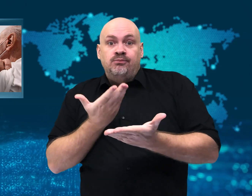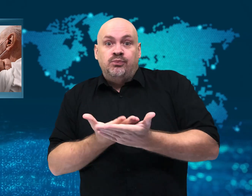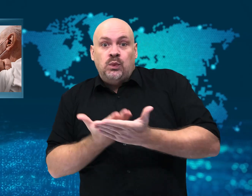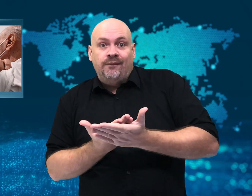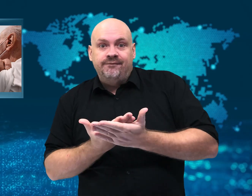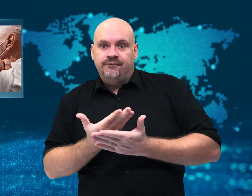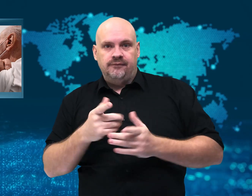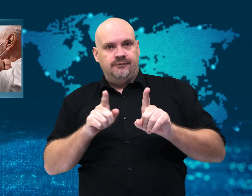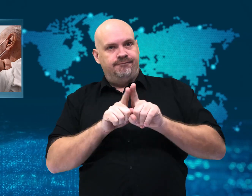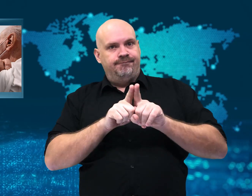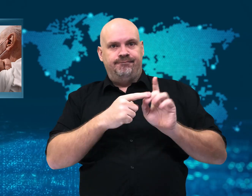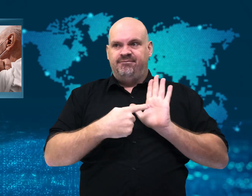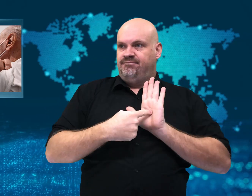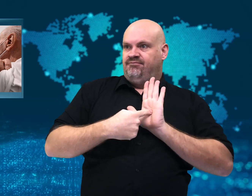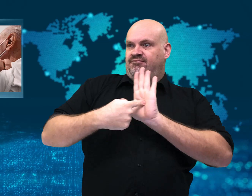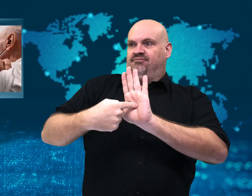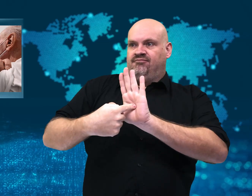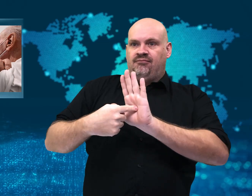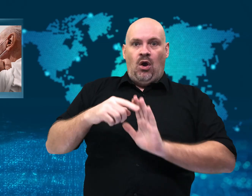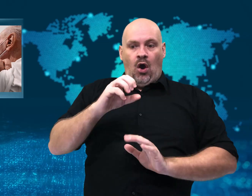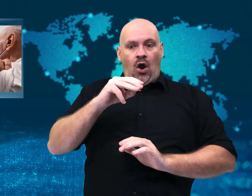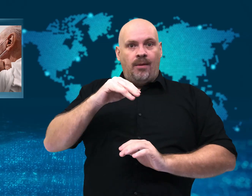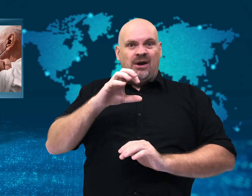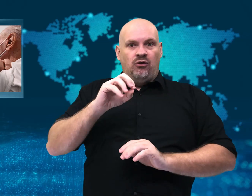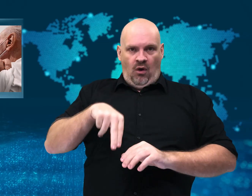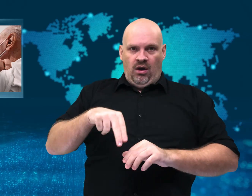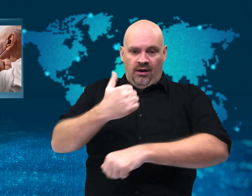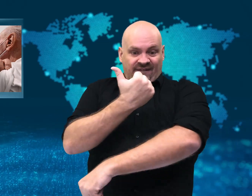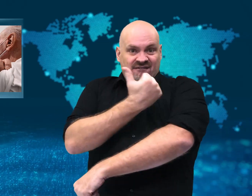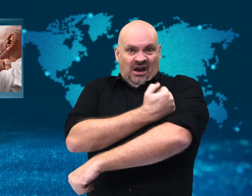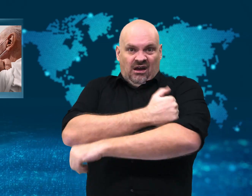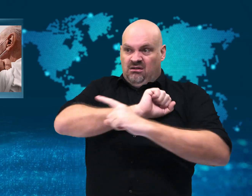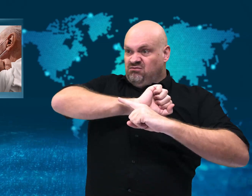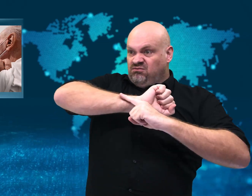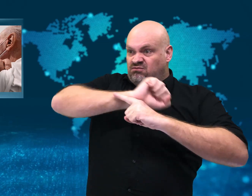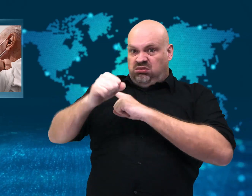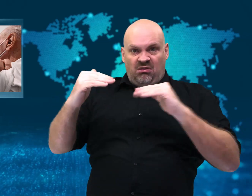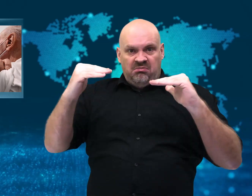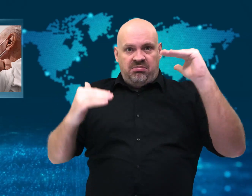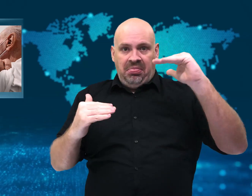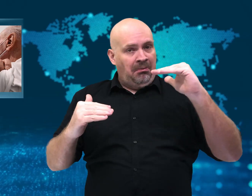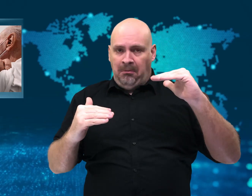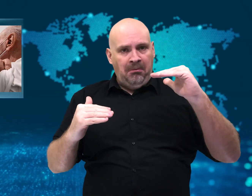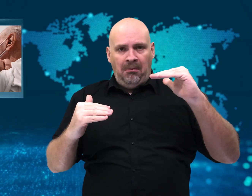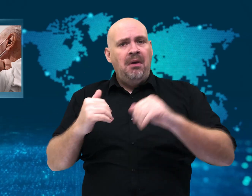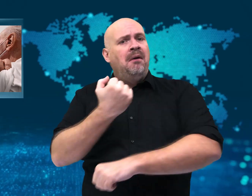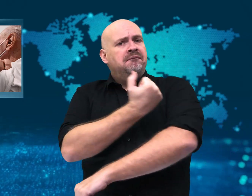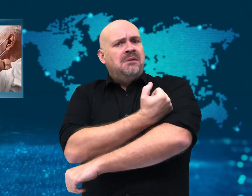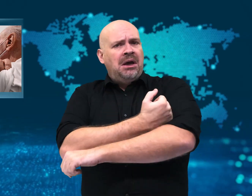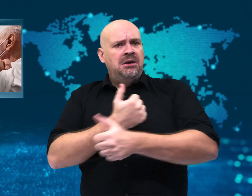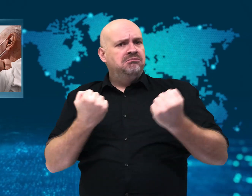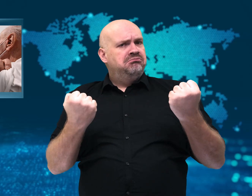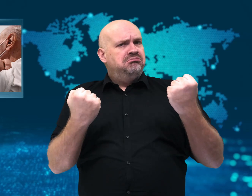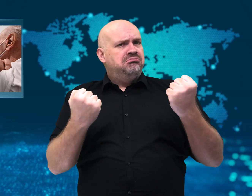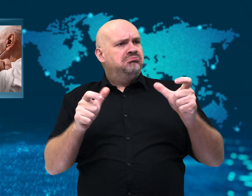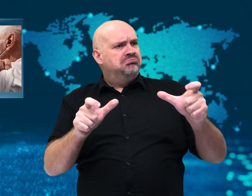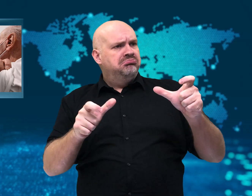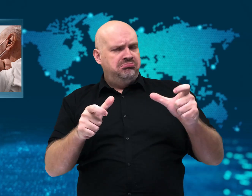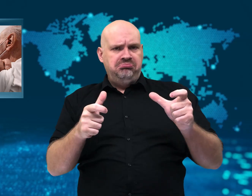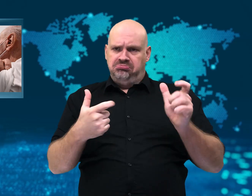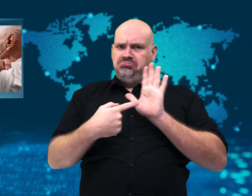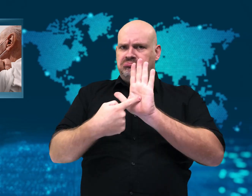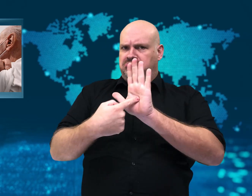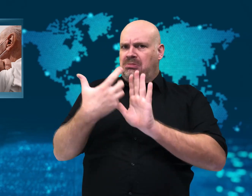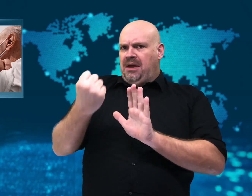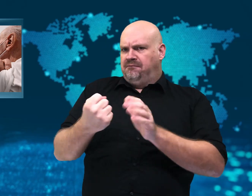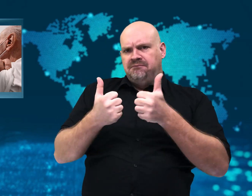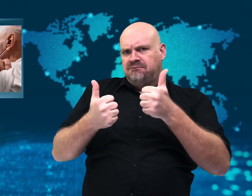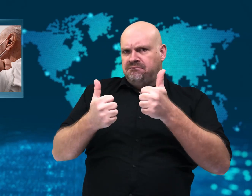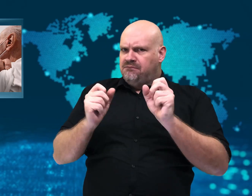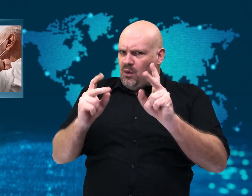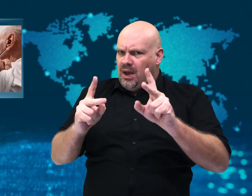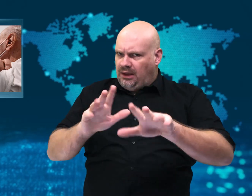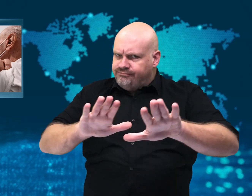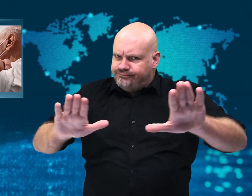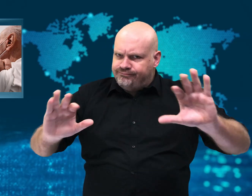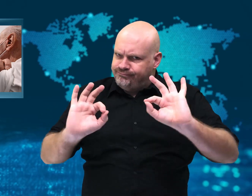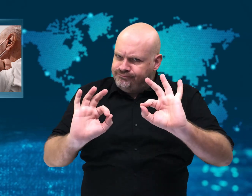and that “there’s no indication to suggest that the vaccines won’t work”.